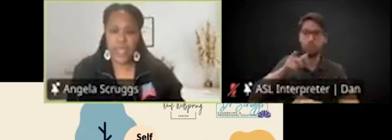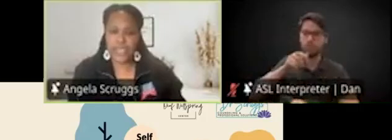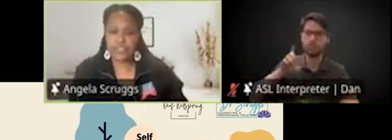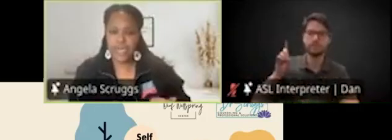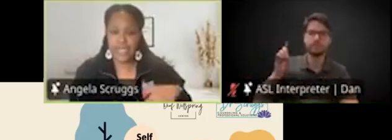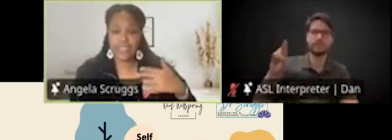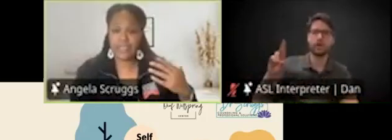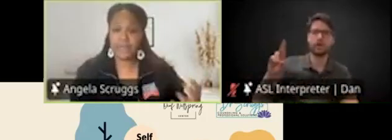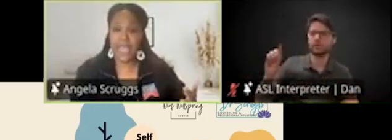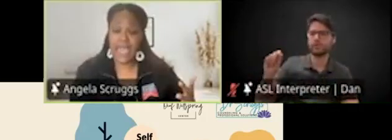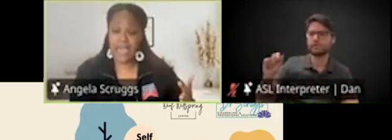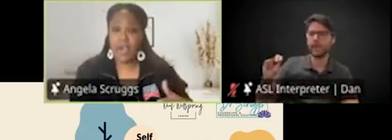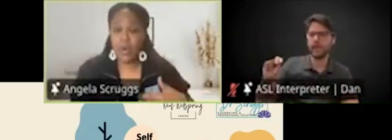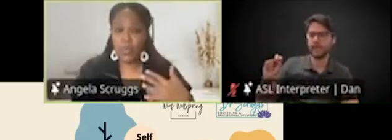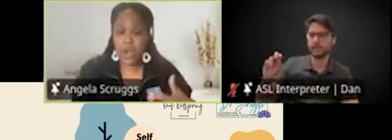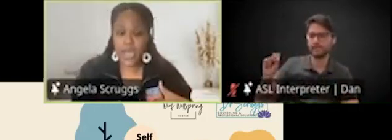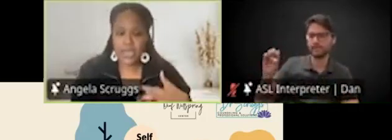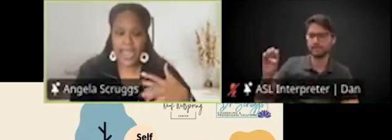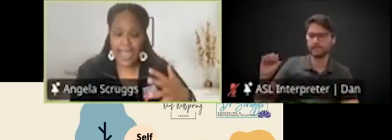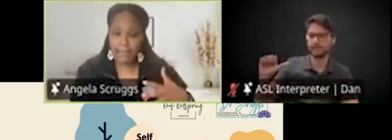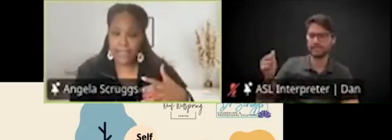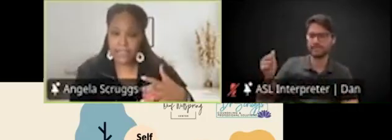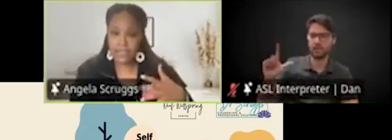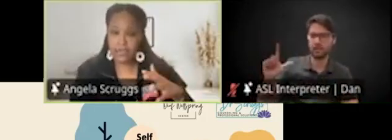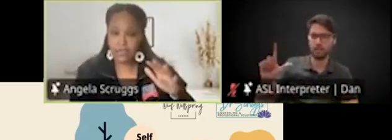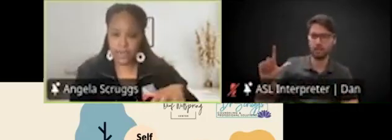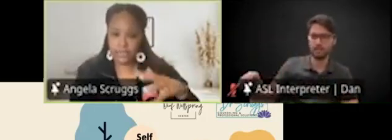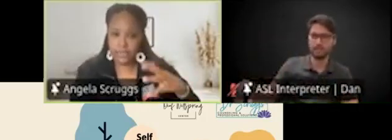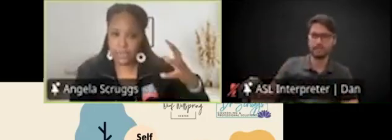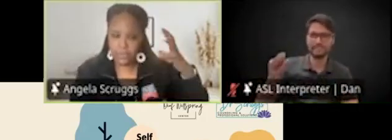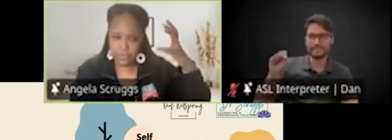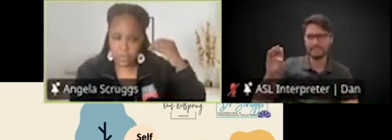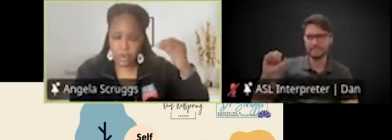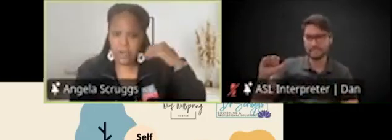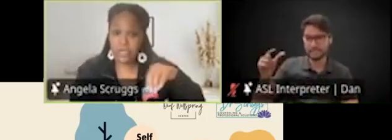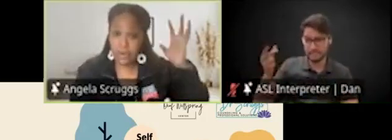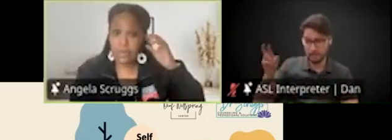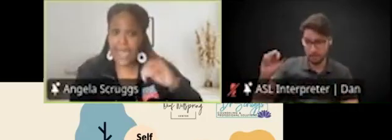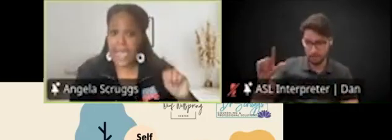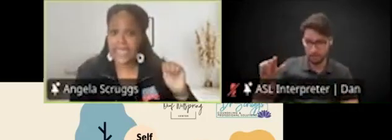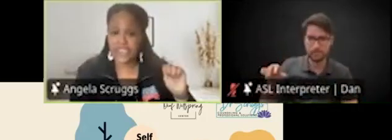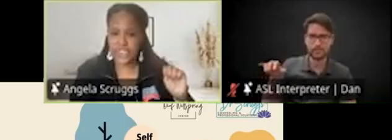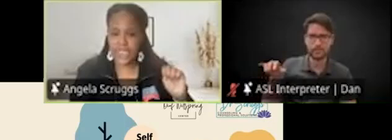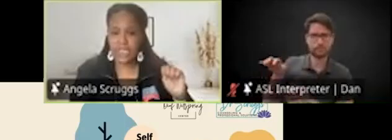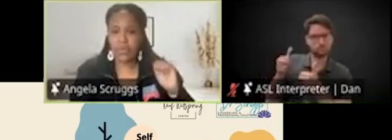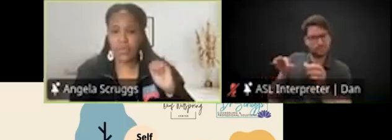in a way to try to explain what happens neur-- in the, you know, our neurobiology,